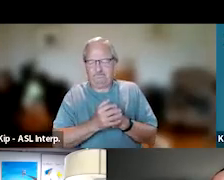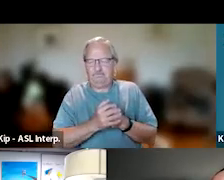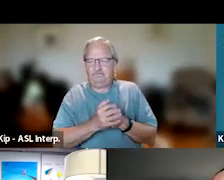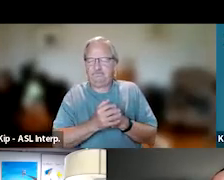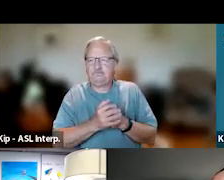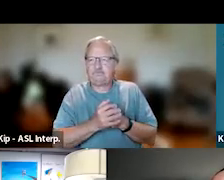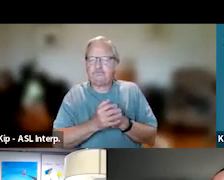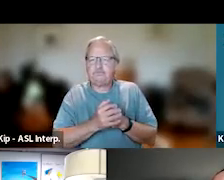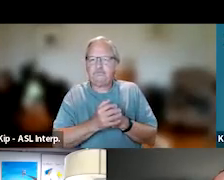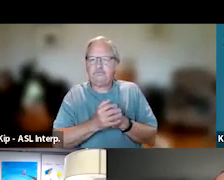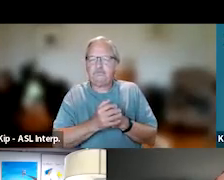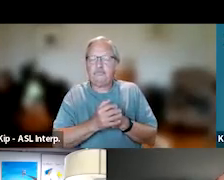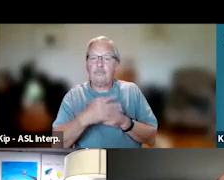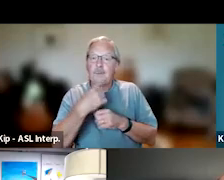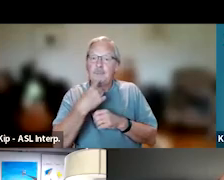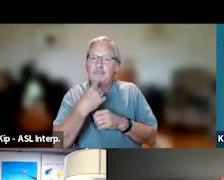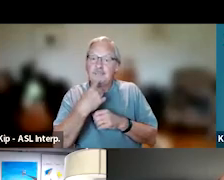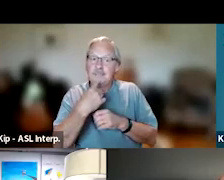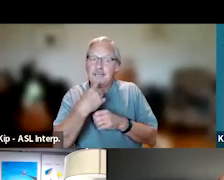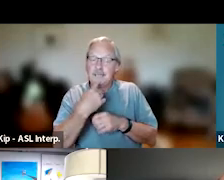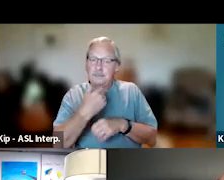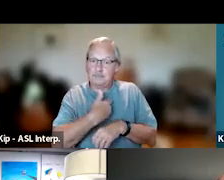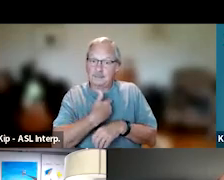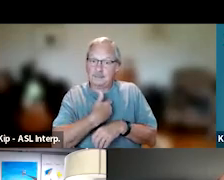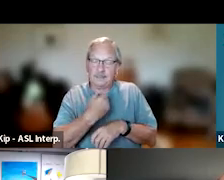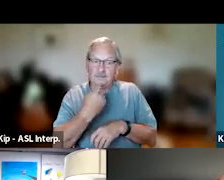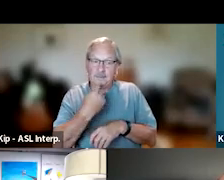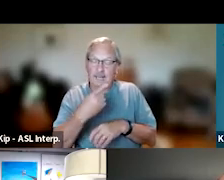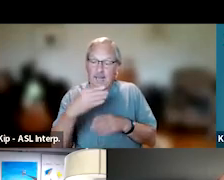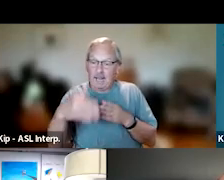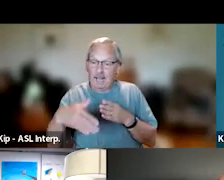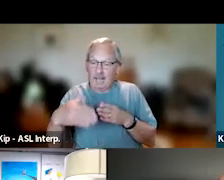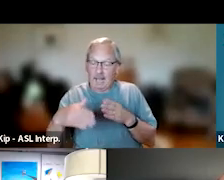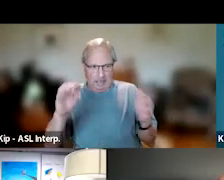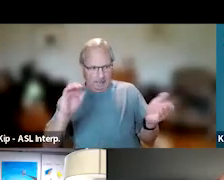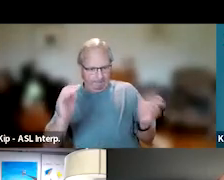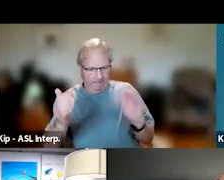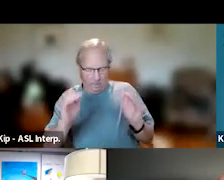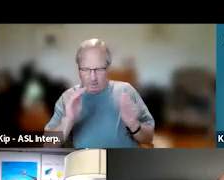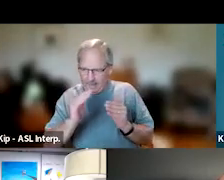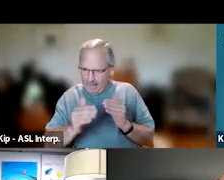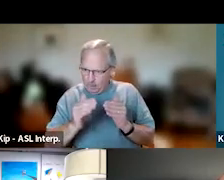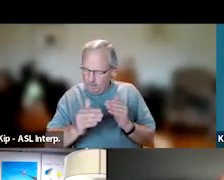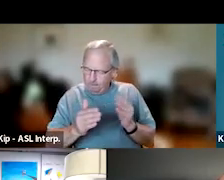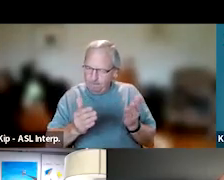What I would say about outcomes and comparing outcomes and having other outcomes